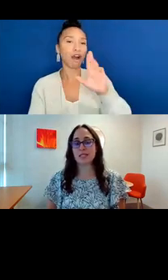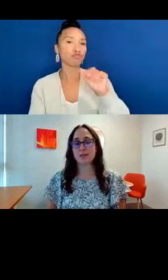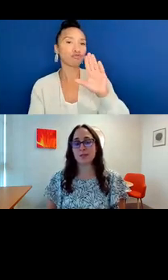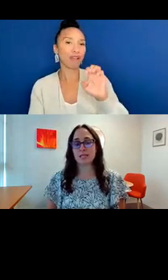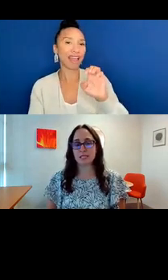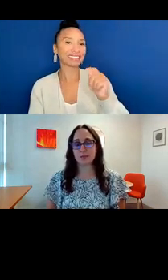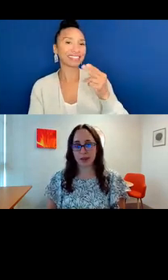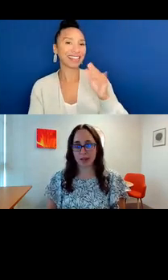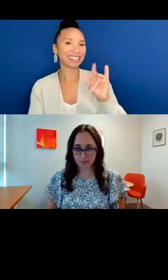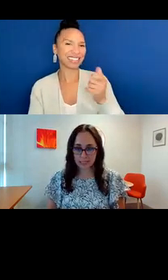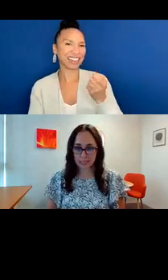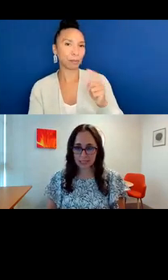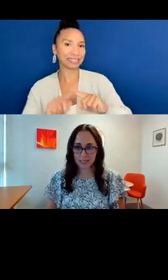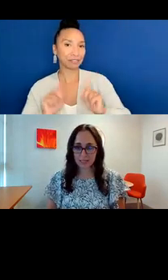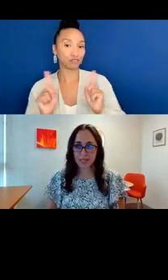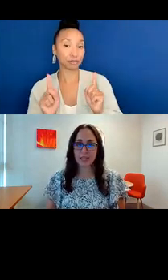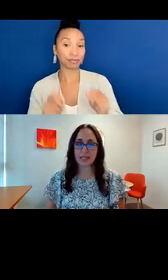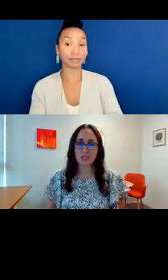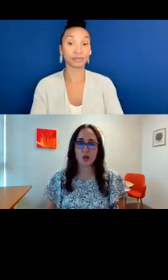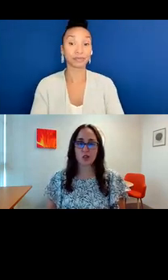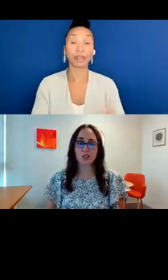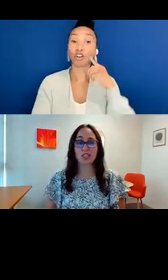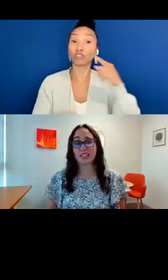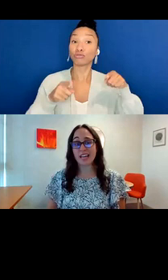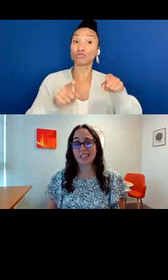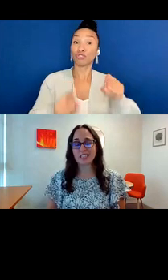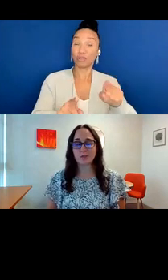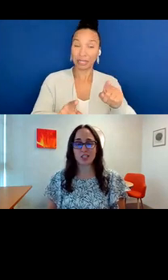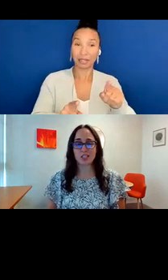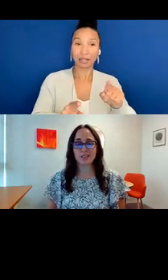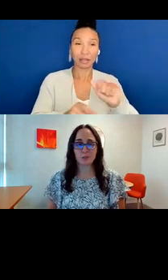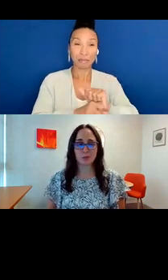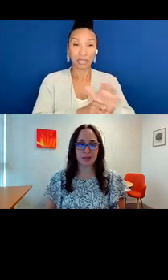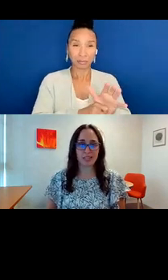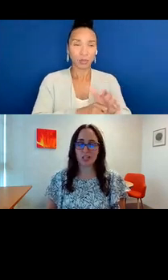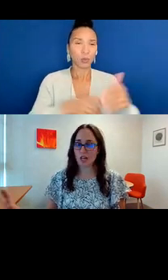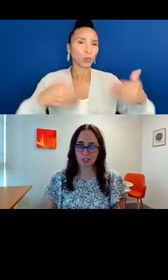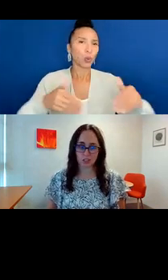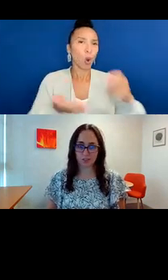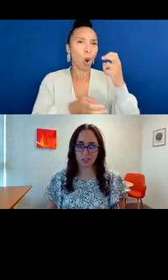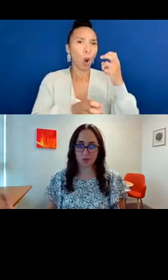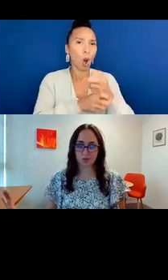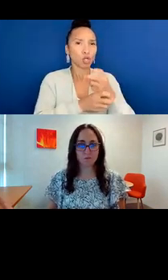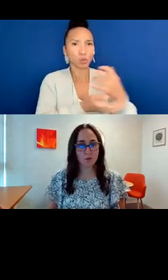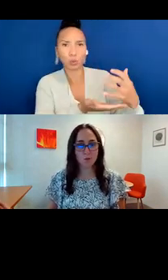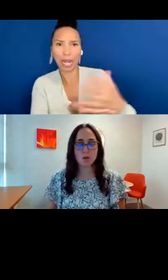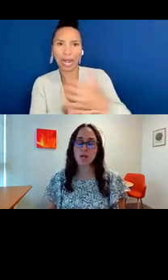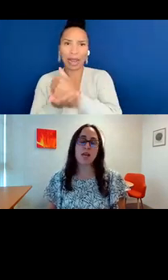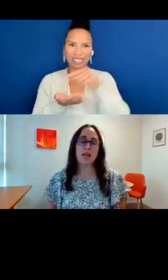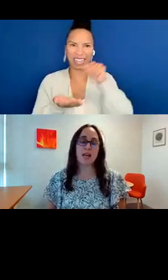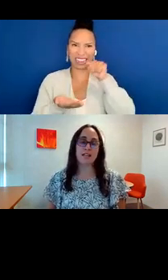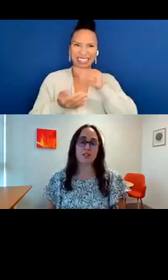we know that some of this demographic data gets harder to collect, especially if you're providing a lot of services over the phone